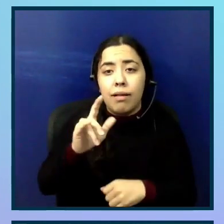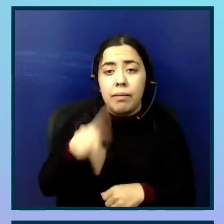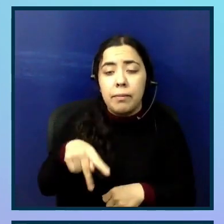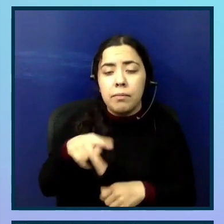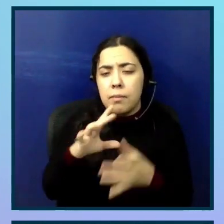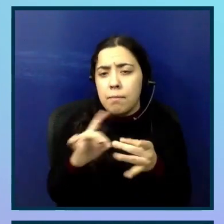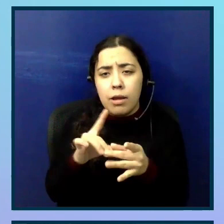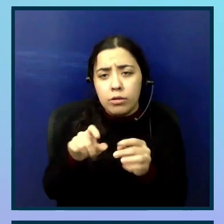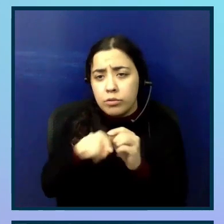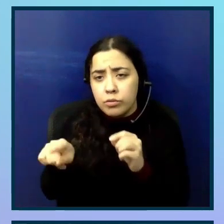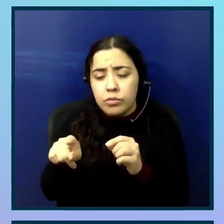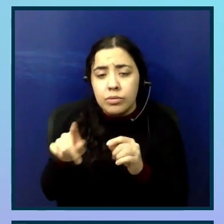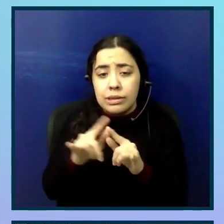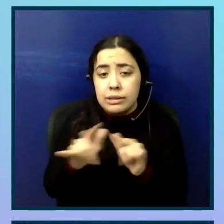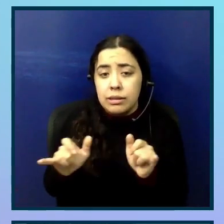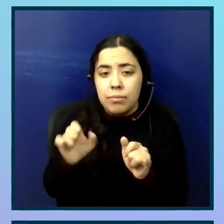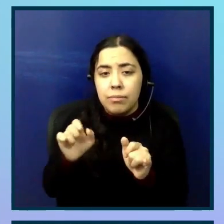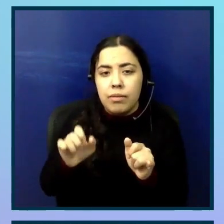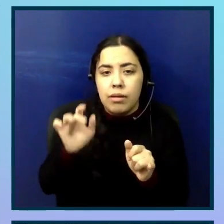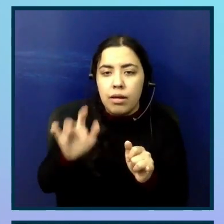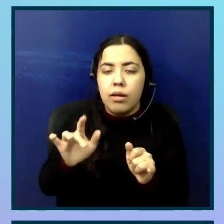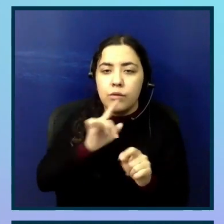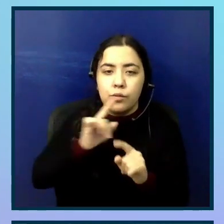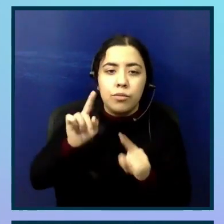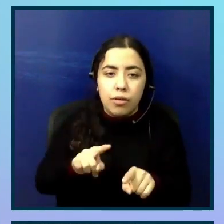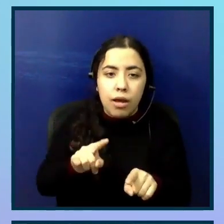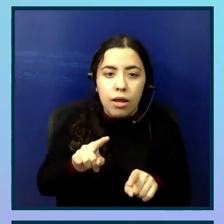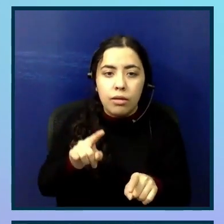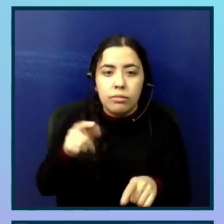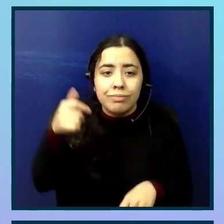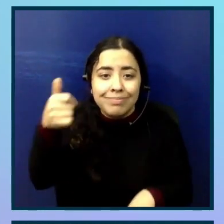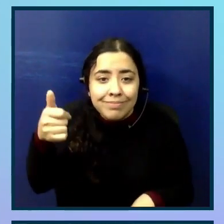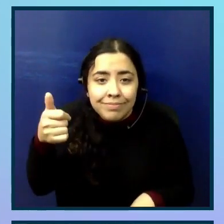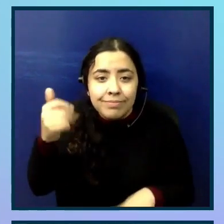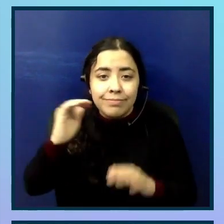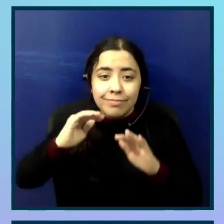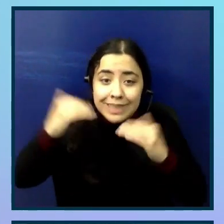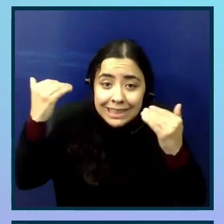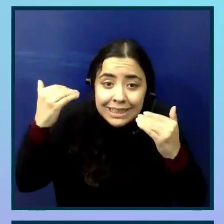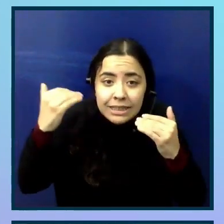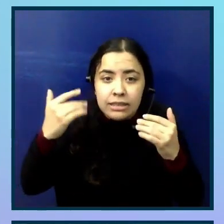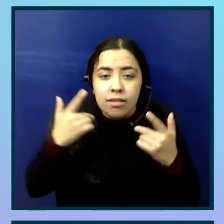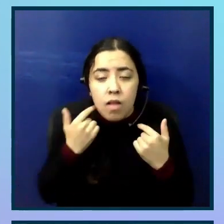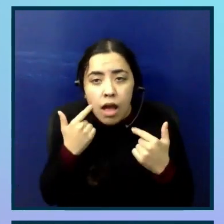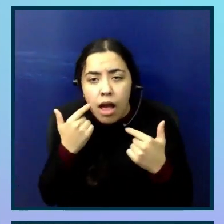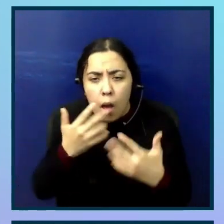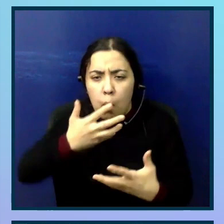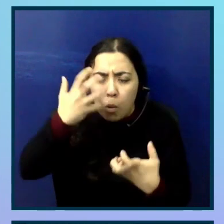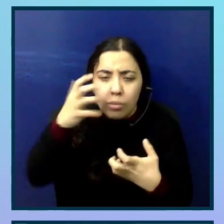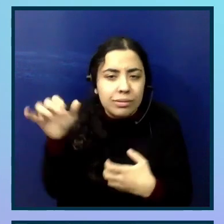and they can also react to them with reaction emojis, just like they can react to any other Slack message.